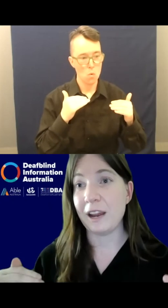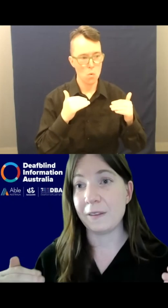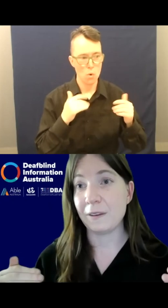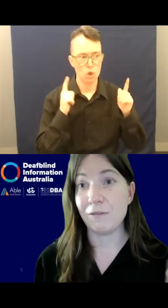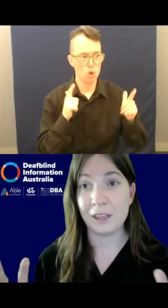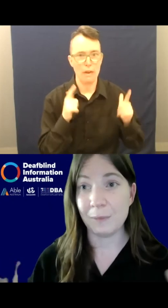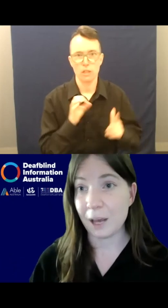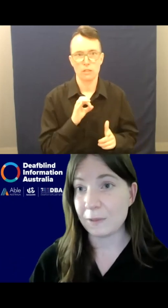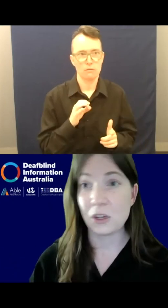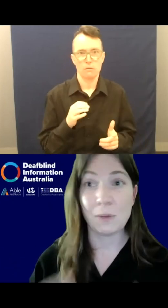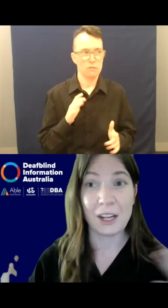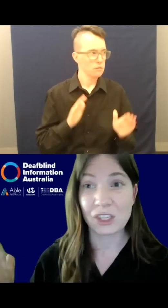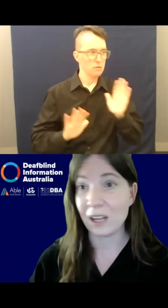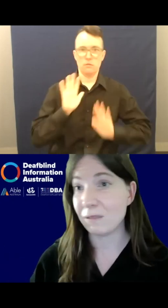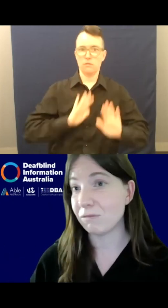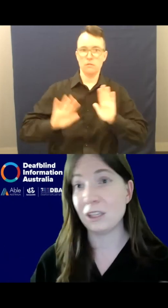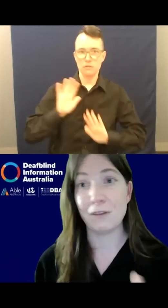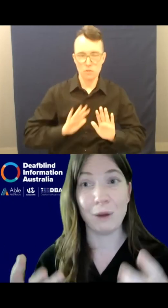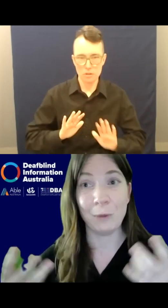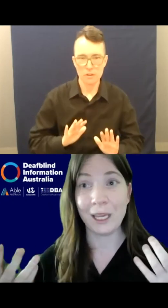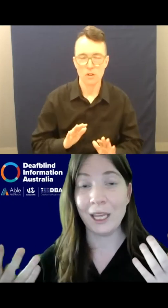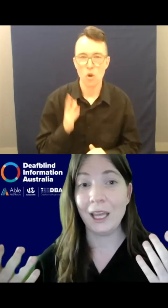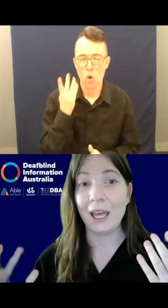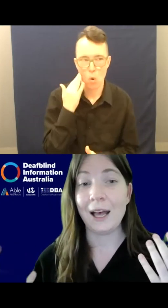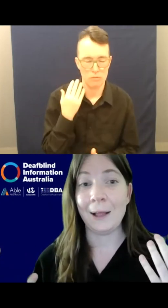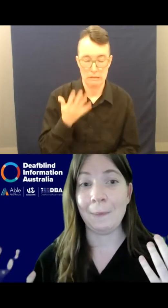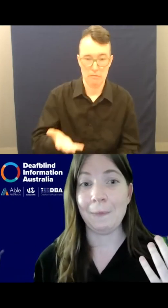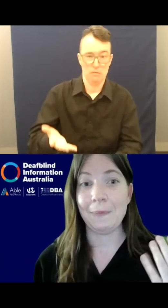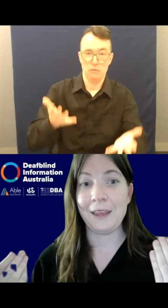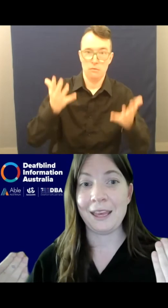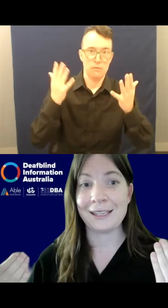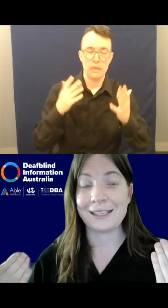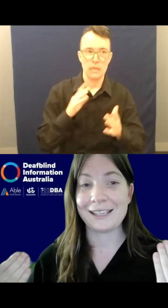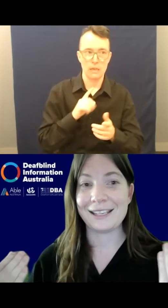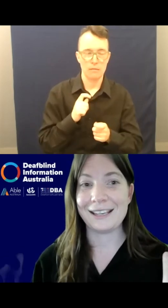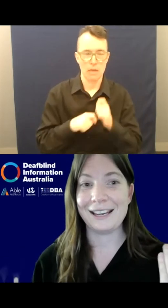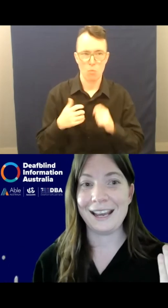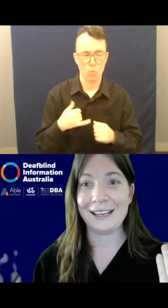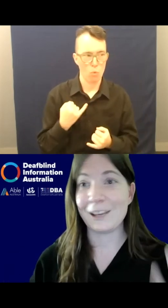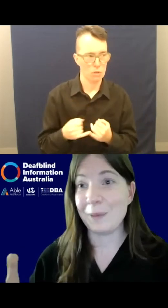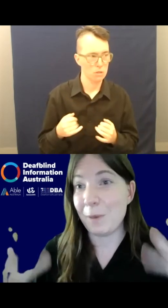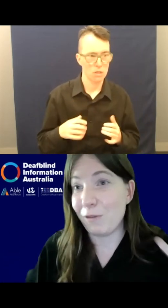everything becomes too much and its really overwhelming and can become overwhelmed and